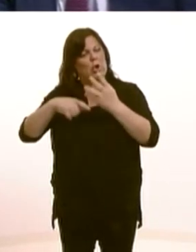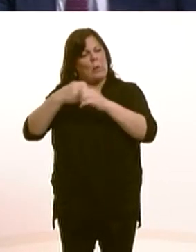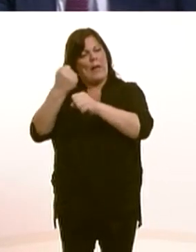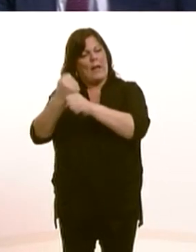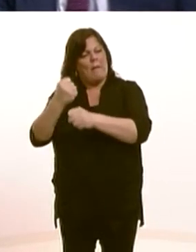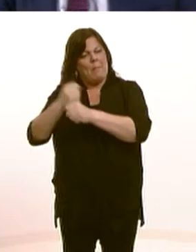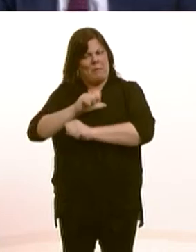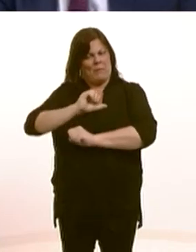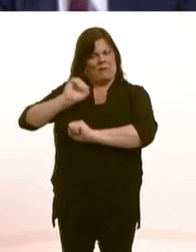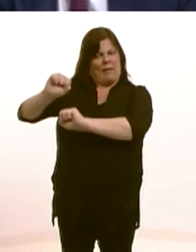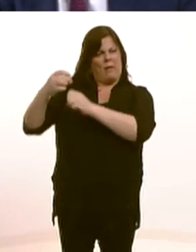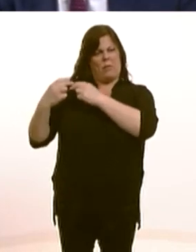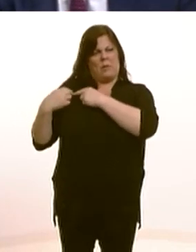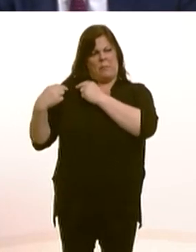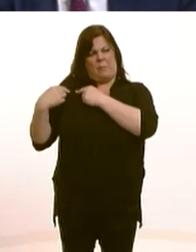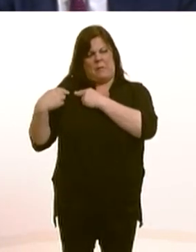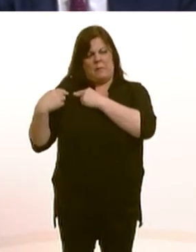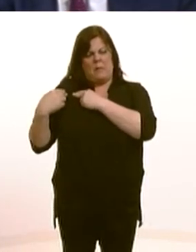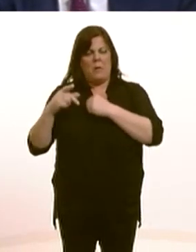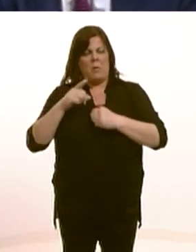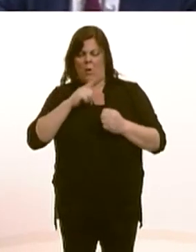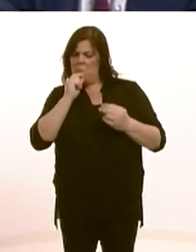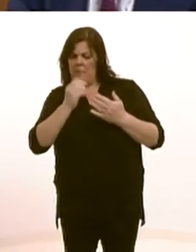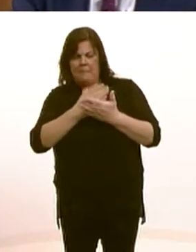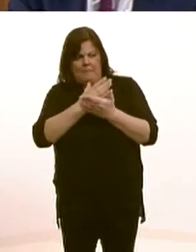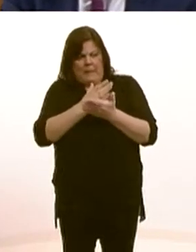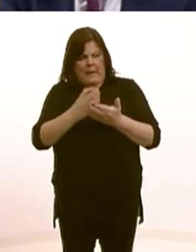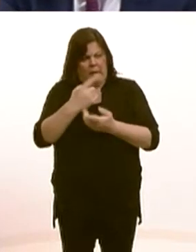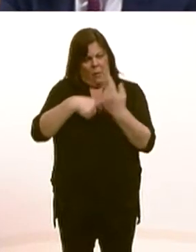Weíve made our position very, very clear in terms of what we will do to help them.